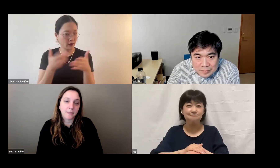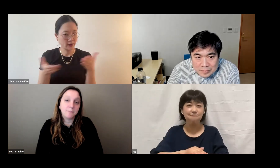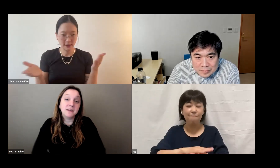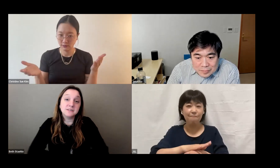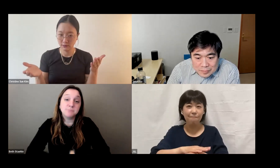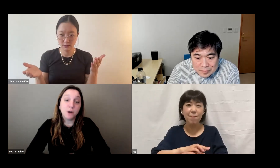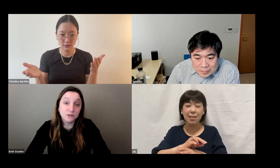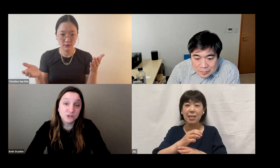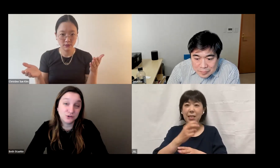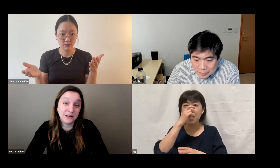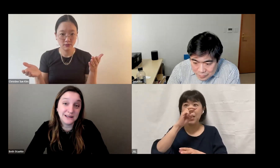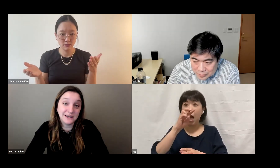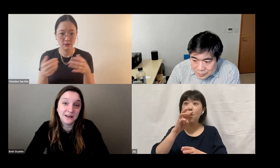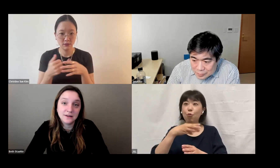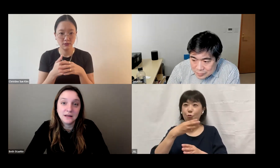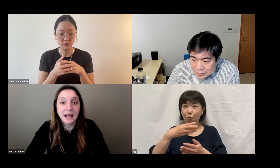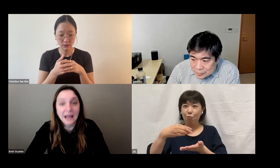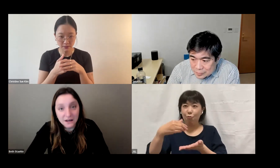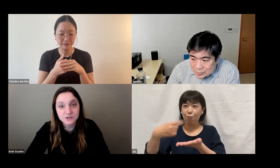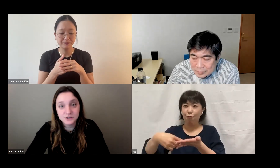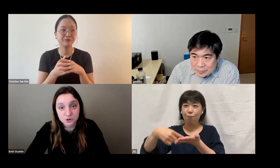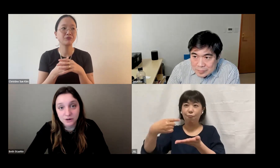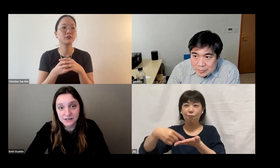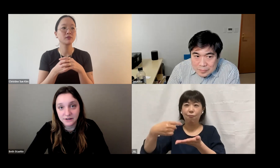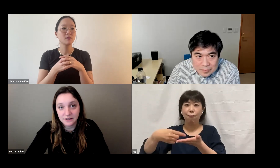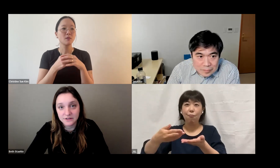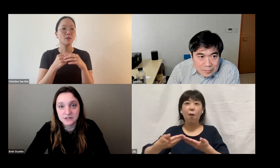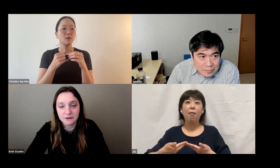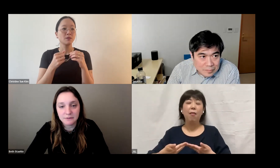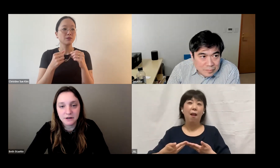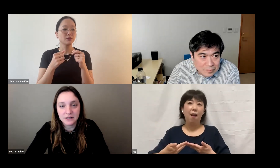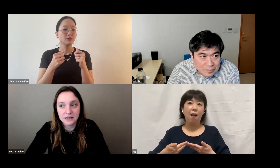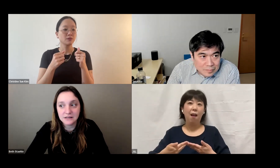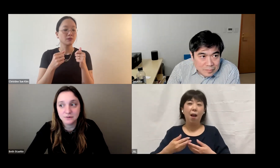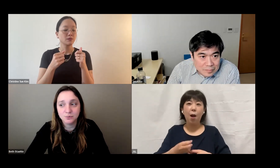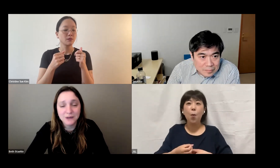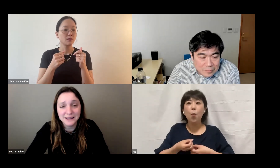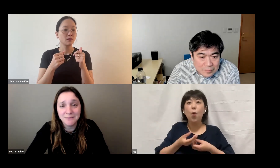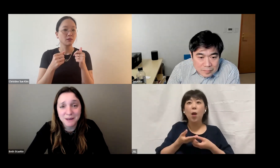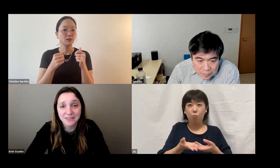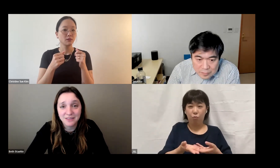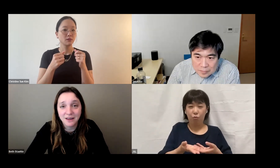because poetry and storytelling in the deaf community is a really big thing.